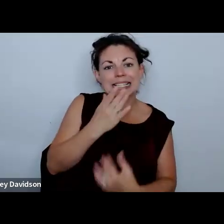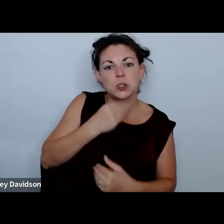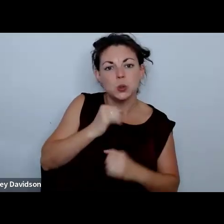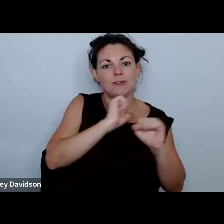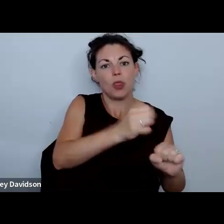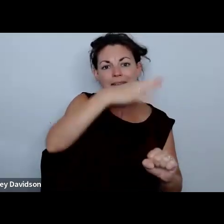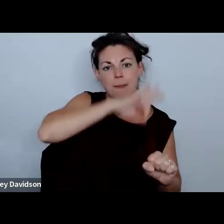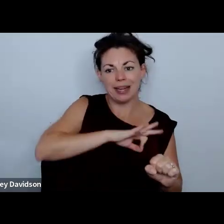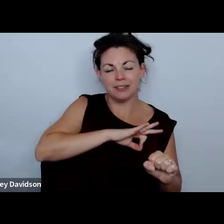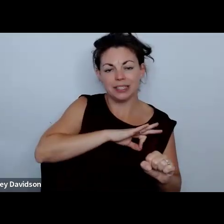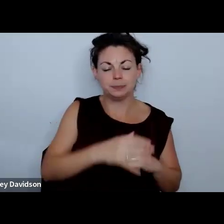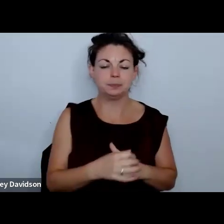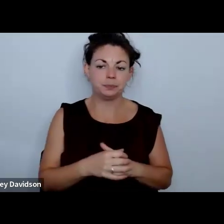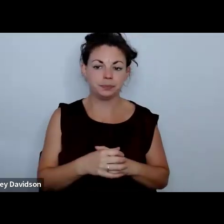Some of them are charities. We're, we're a not-for-profit.